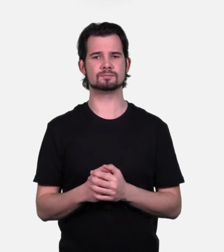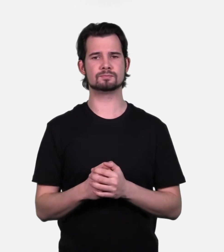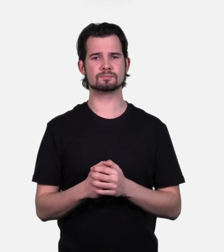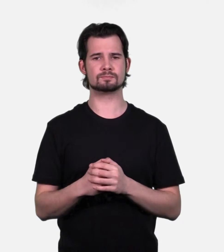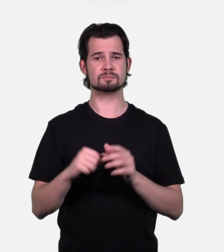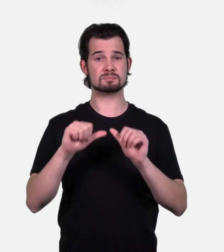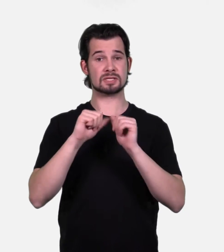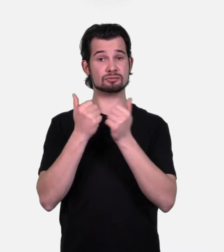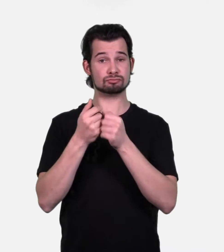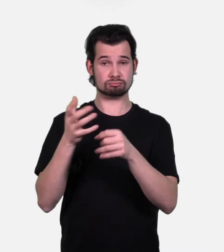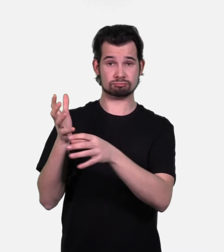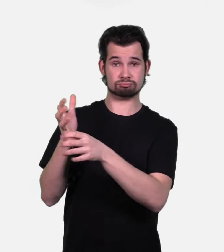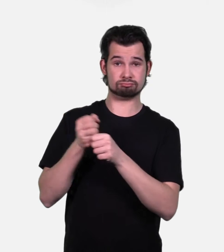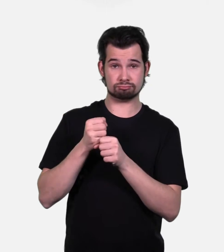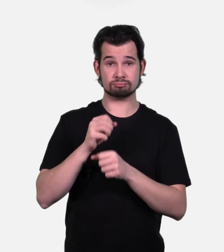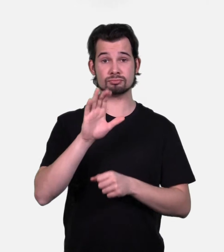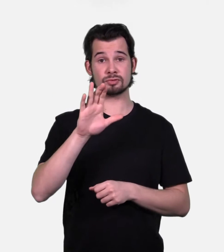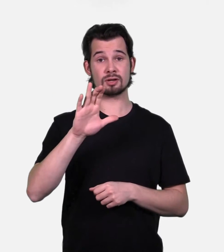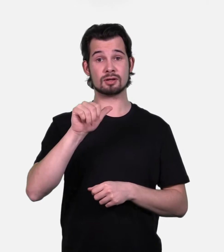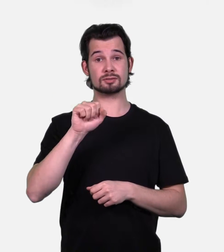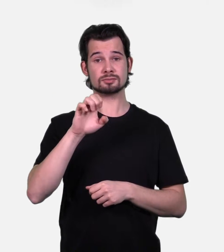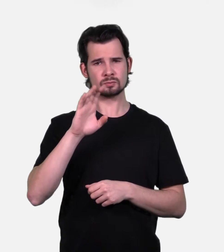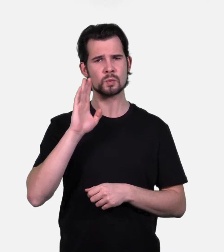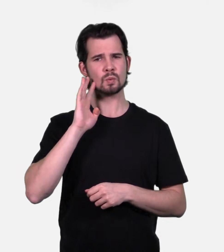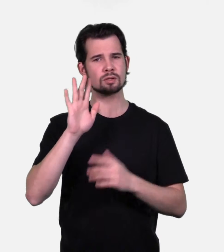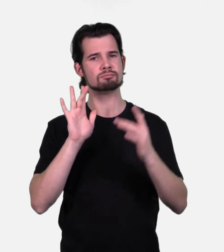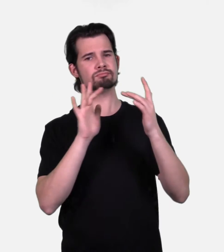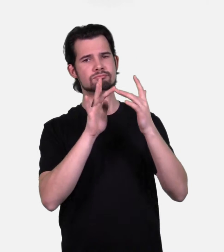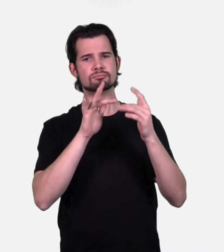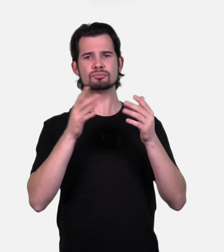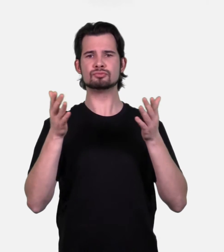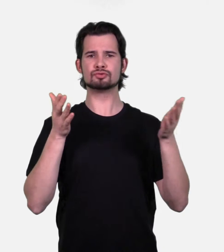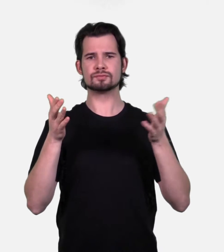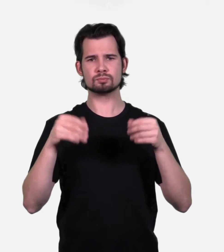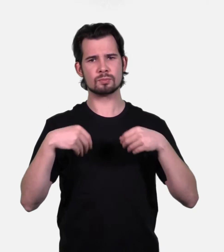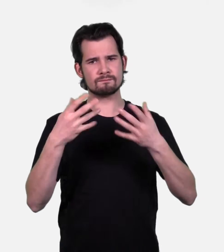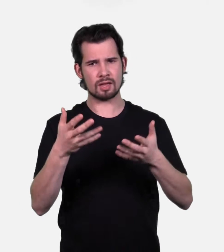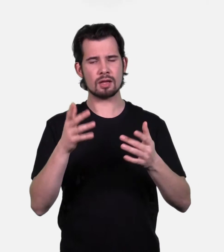The Agency will then contact the service provider to determine whether it is willing